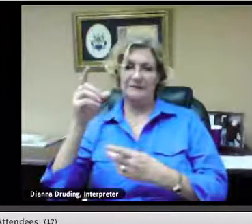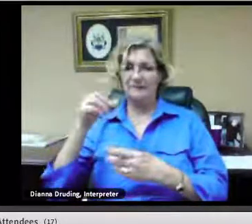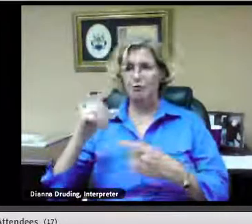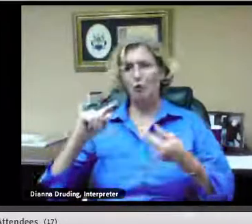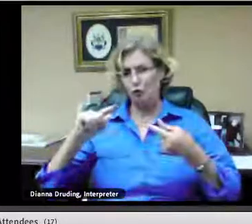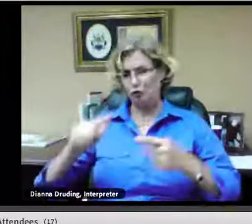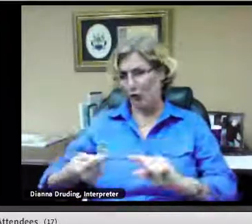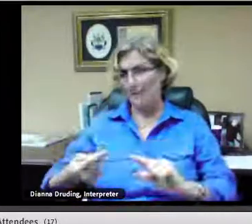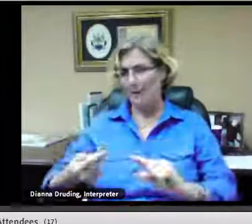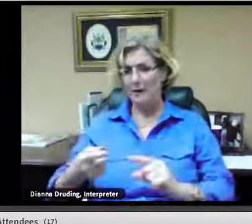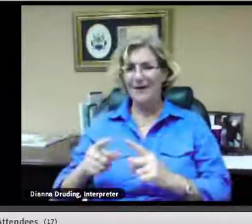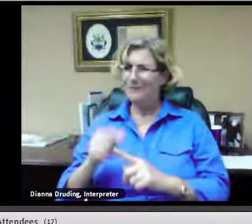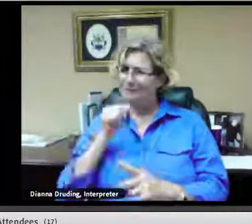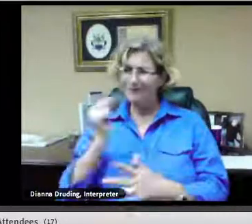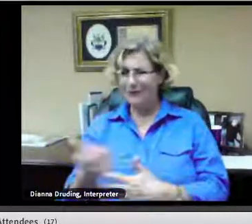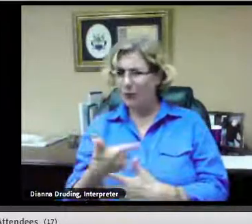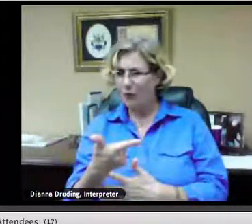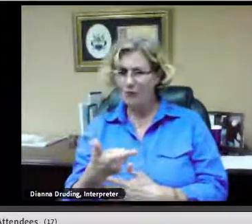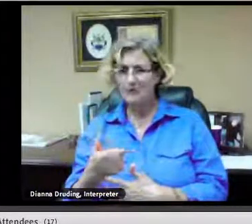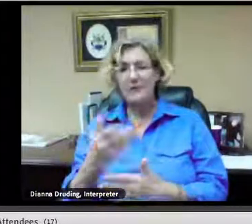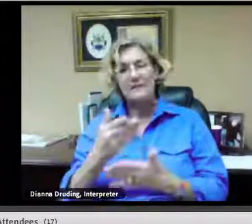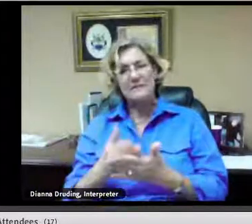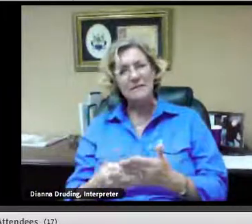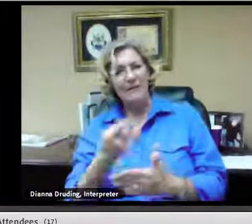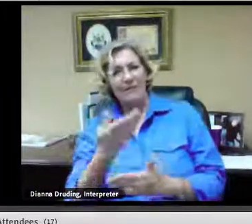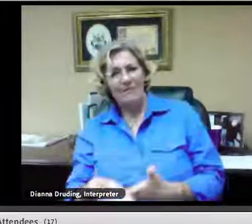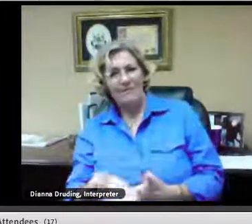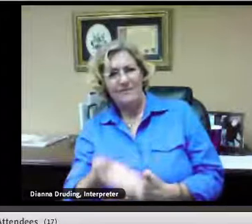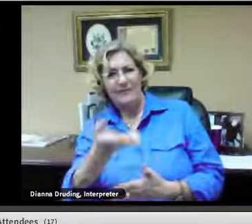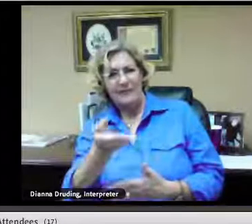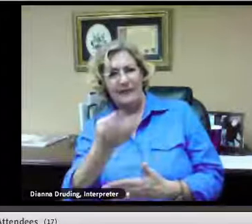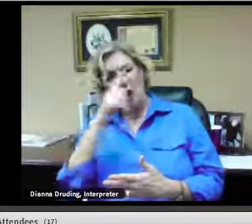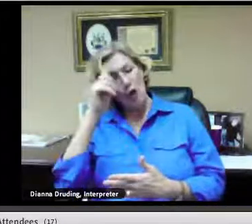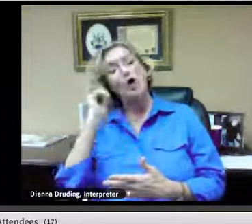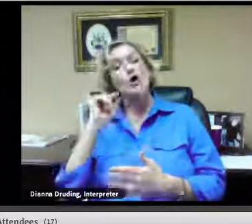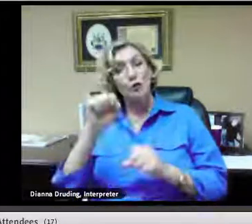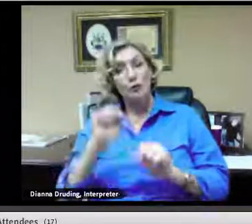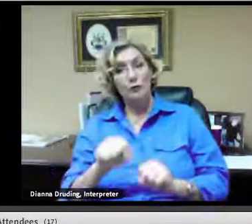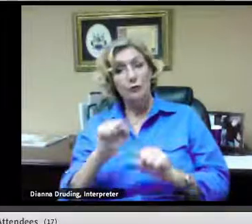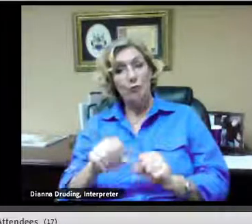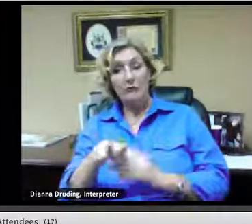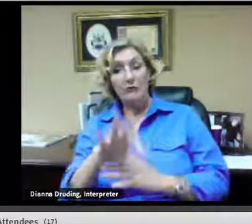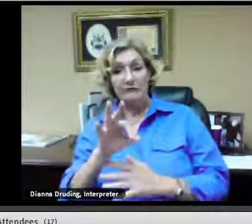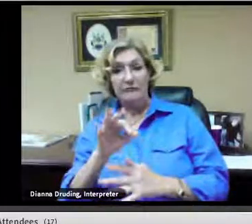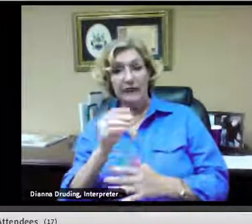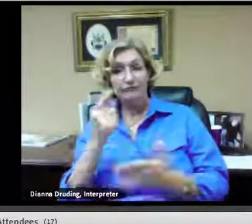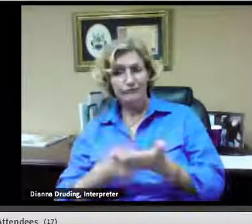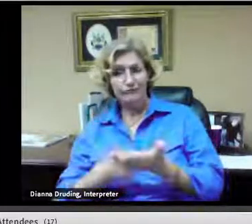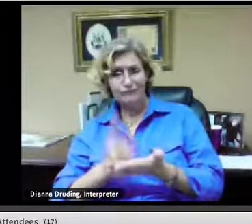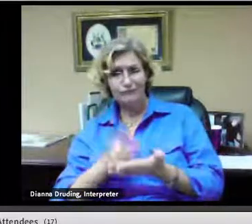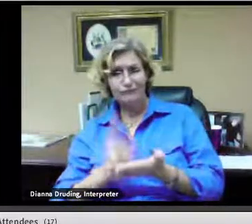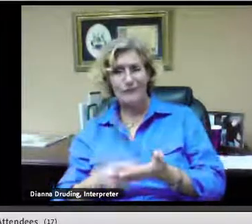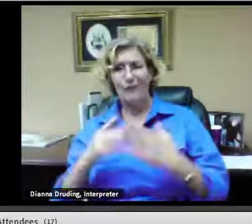and you can find convincing arguments within the healthcare system to, really, philosophy departments, really.